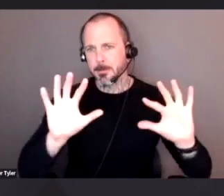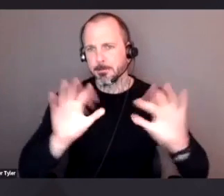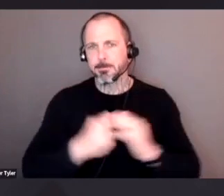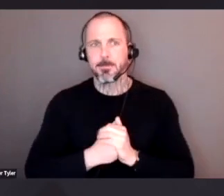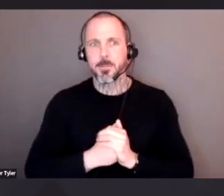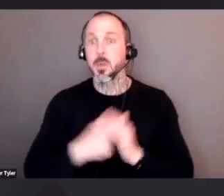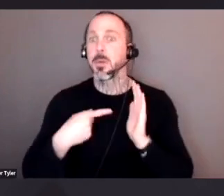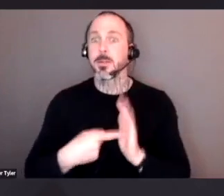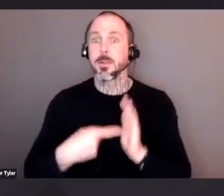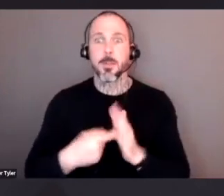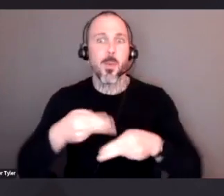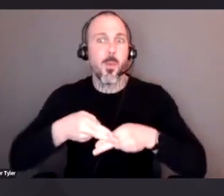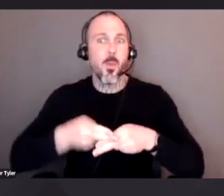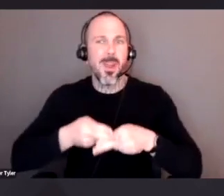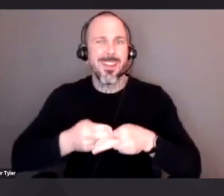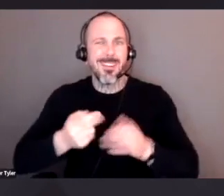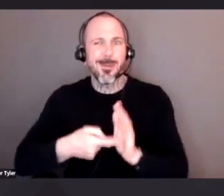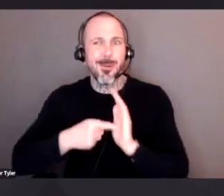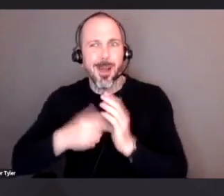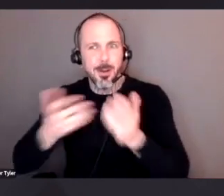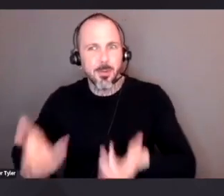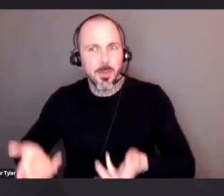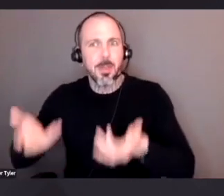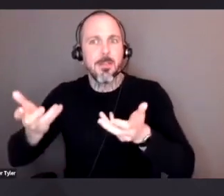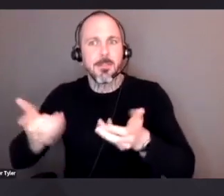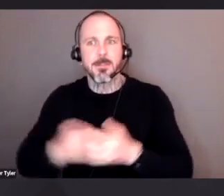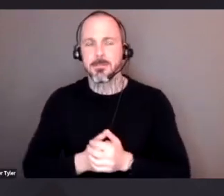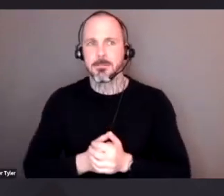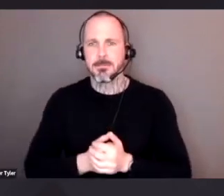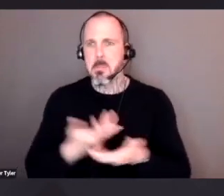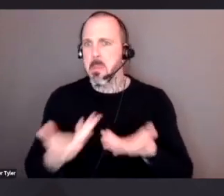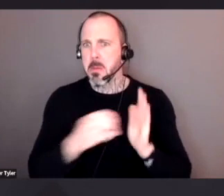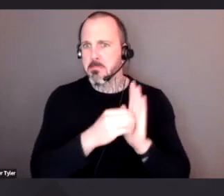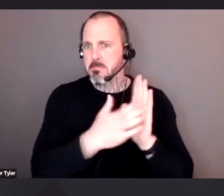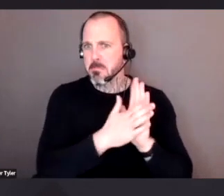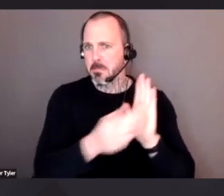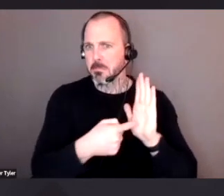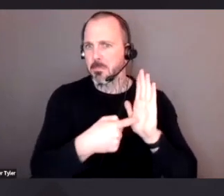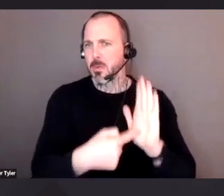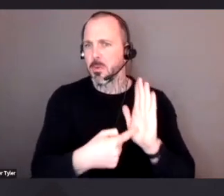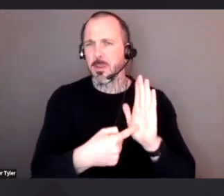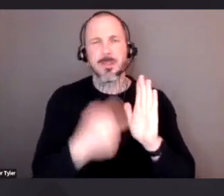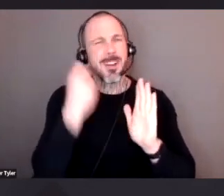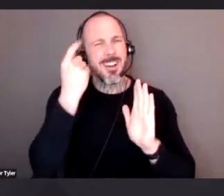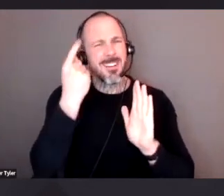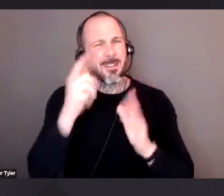It is important to emit any unessential requirements to reach a wider and more diverse applicant base.